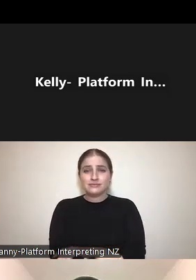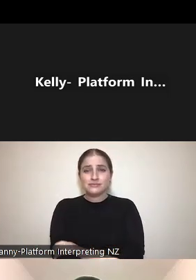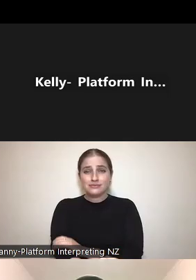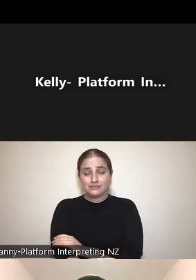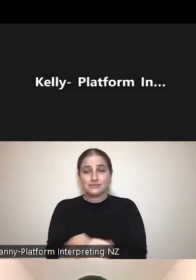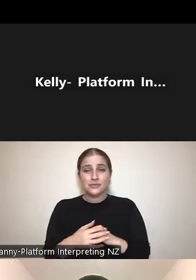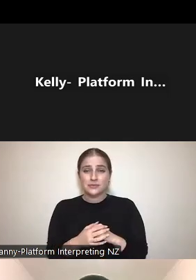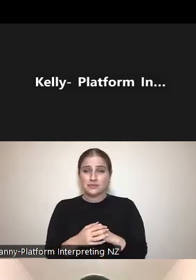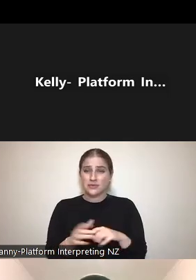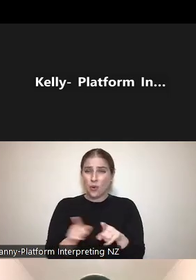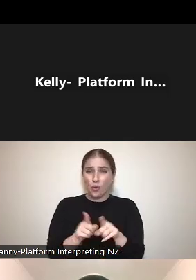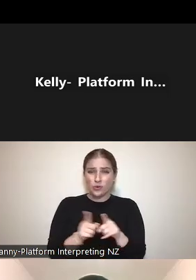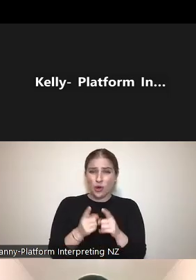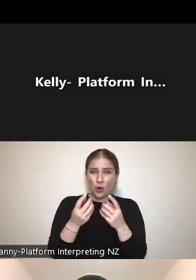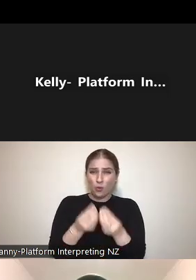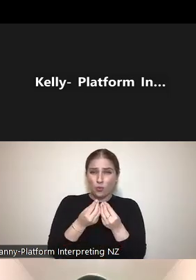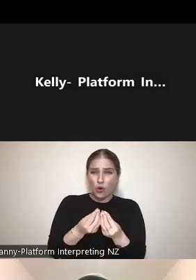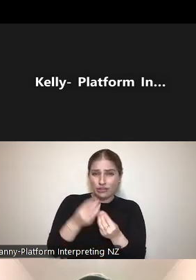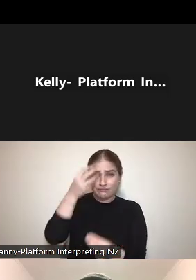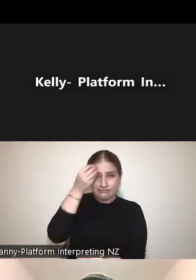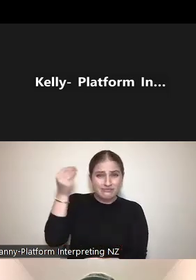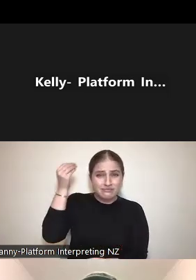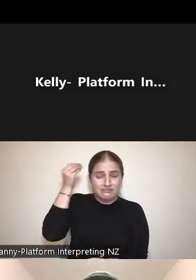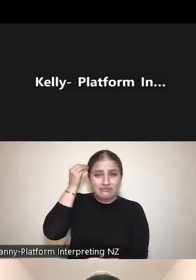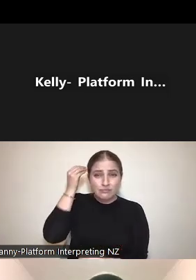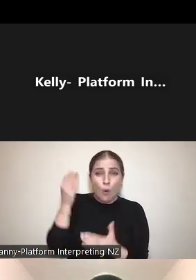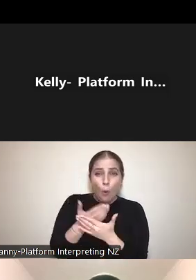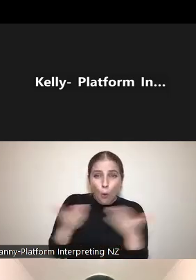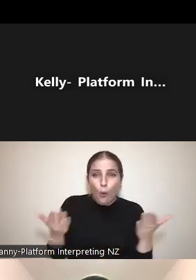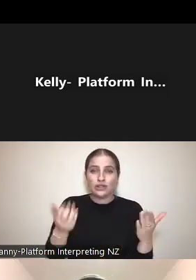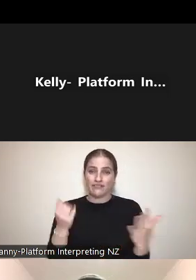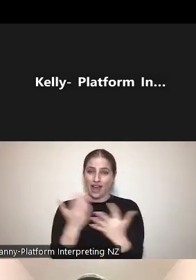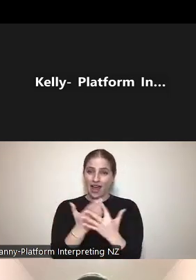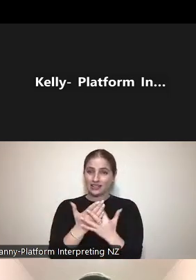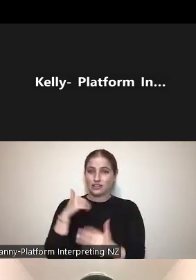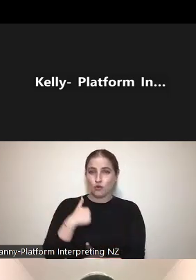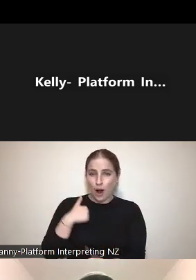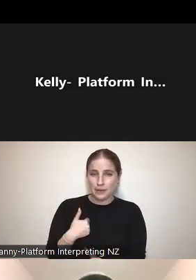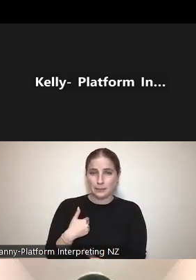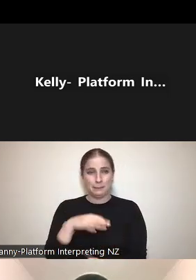access requirements and benefit from accessible ways of working, so even if you don't have a disability or impairment